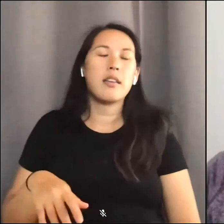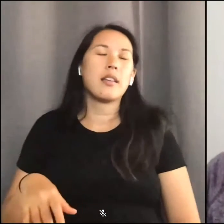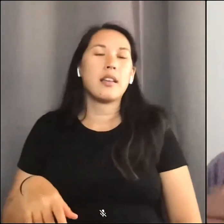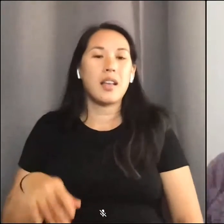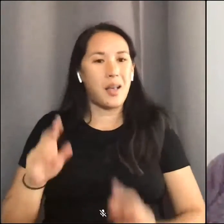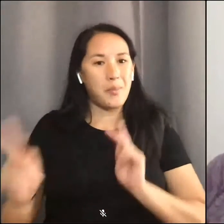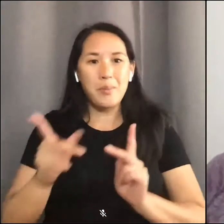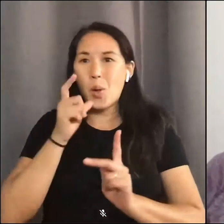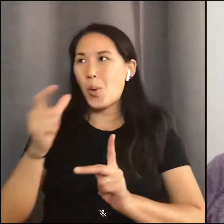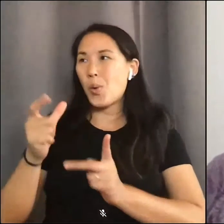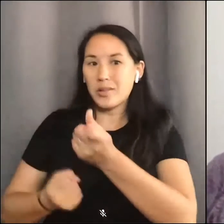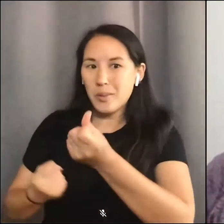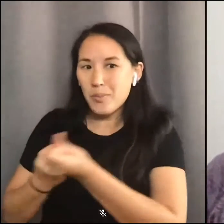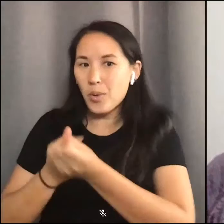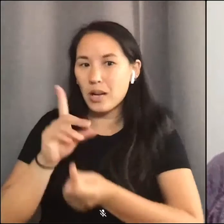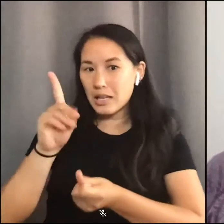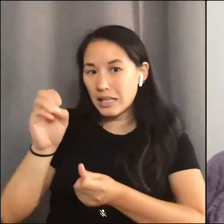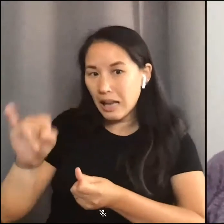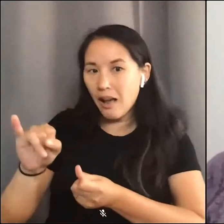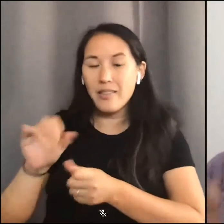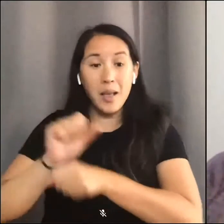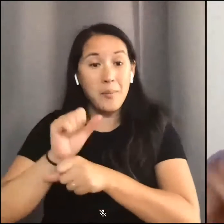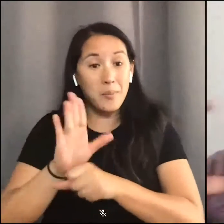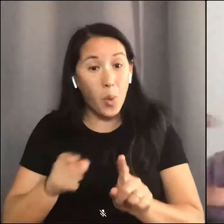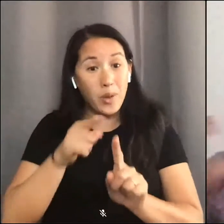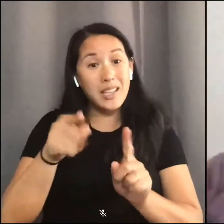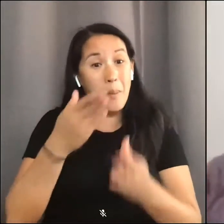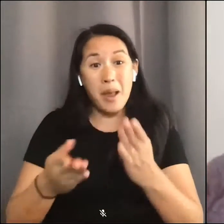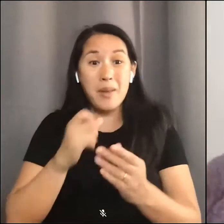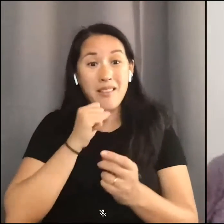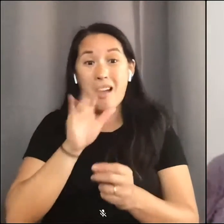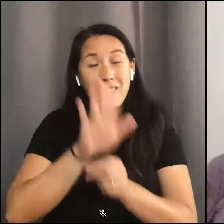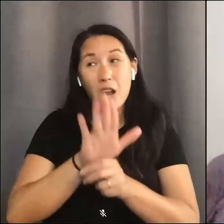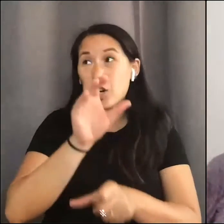supporting it the employees that are a part of it that may not be in their job description um